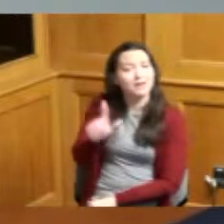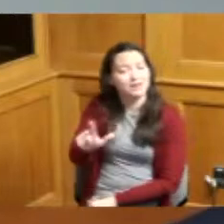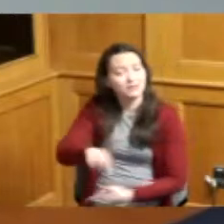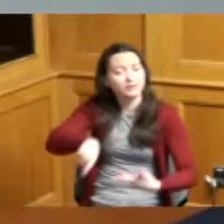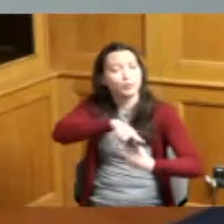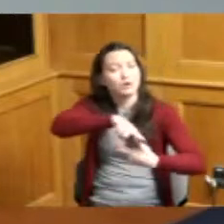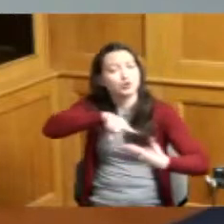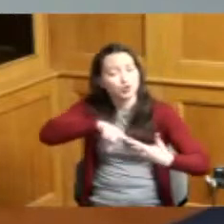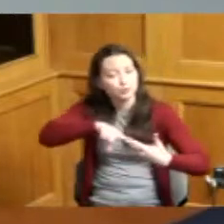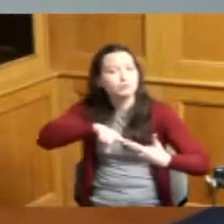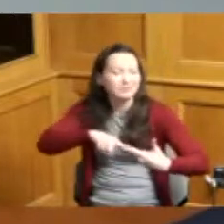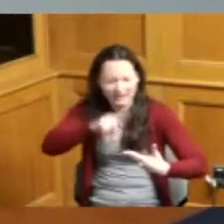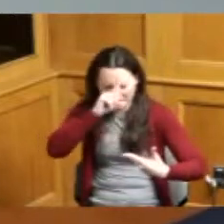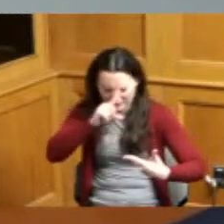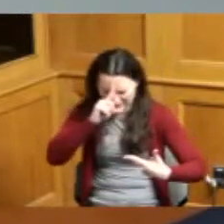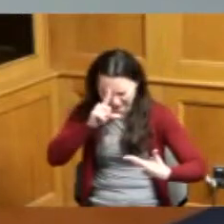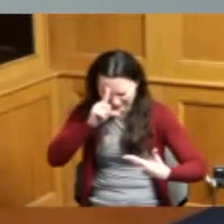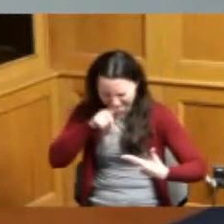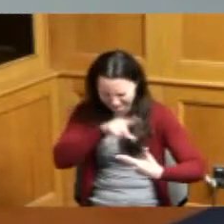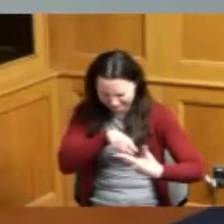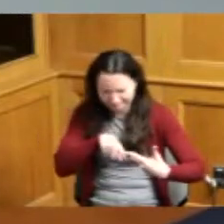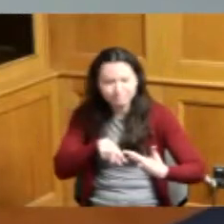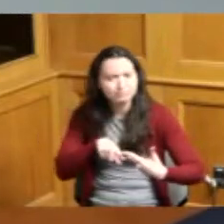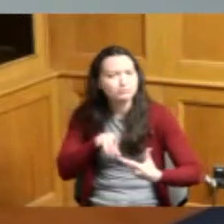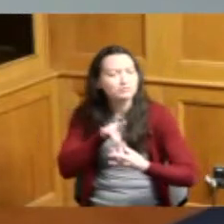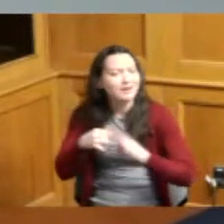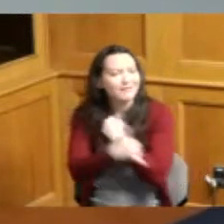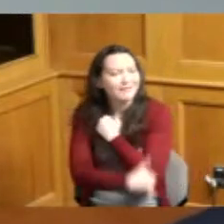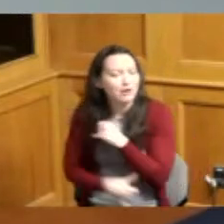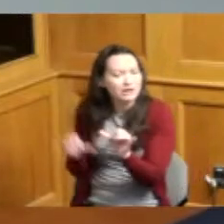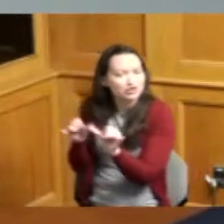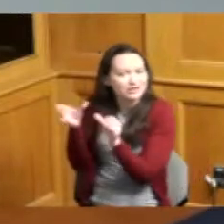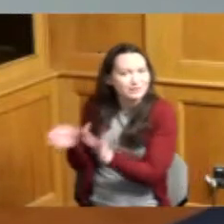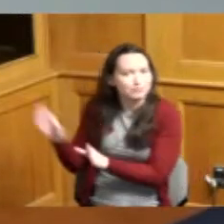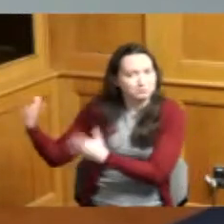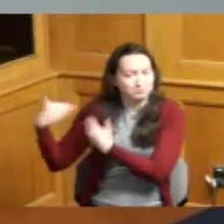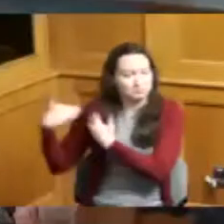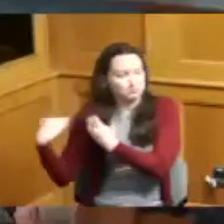one and two which I believe are subject to the county Engineer okay why don't we go to the violet